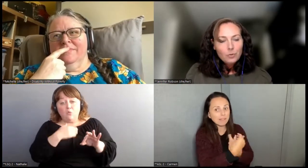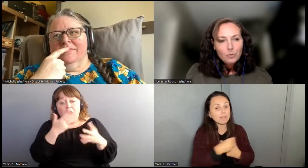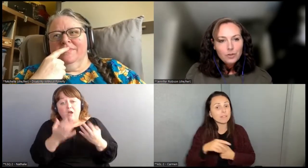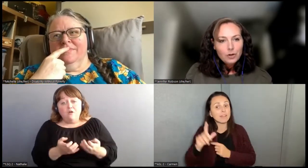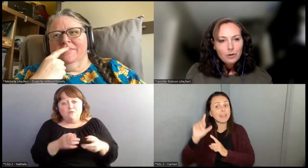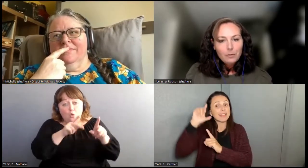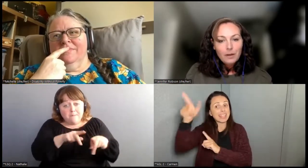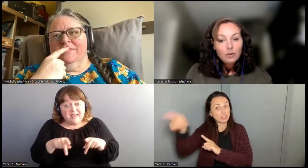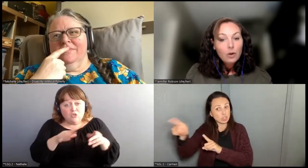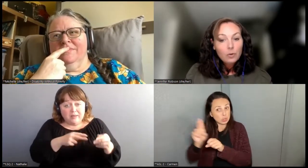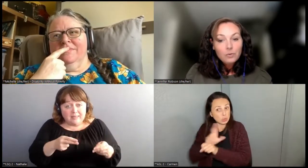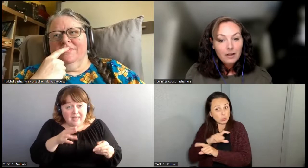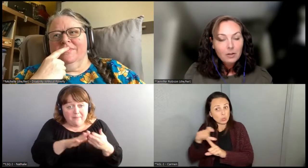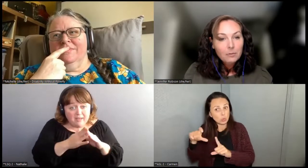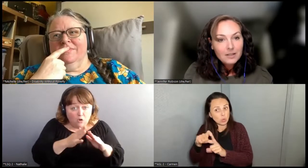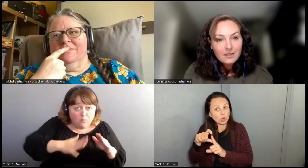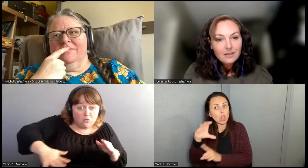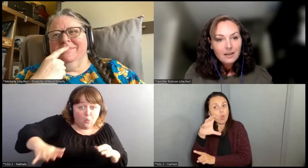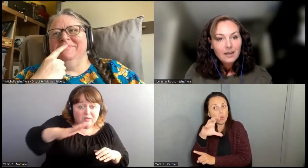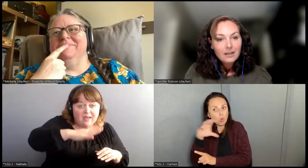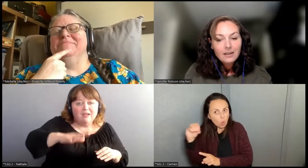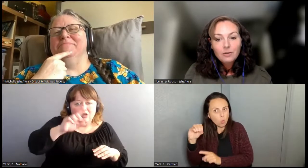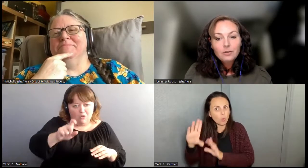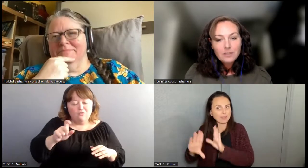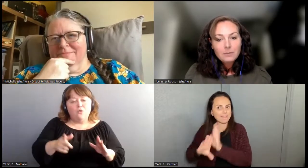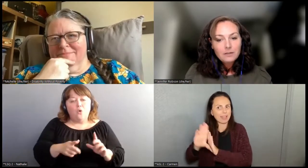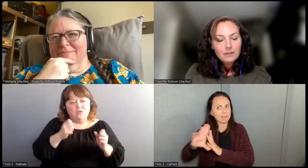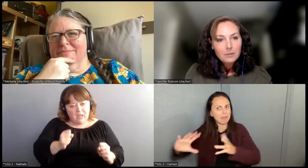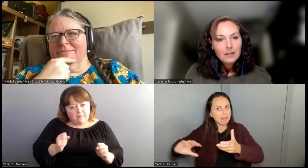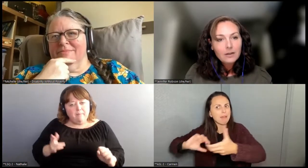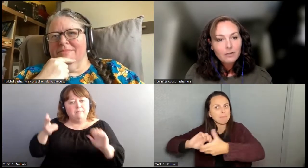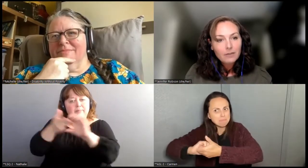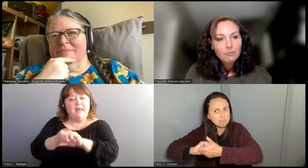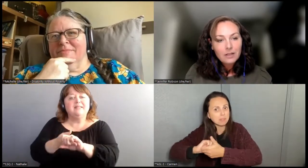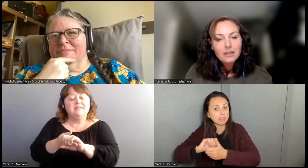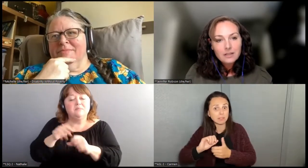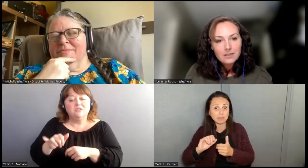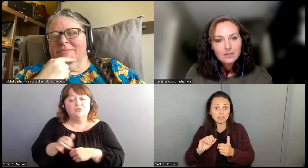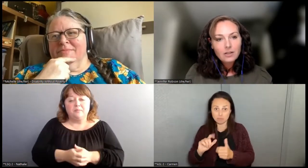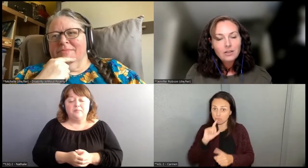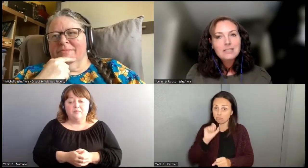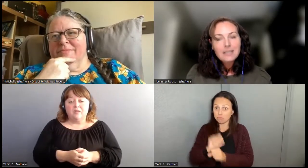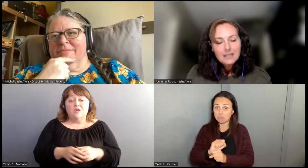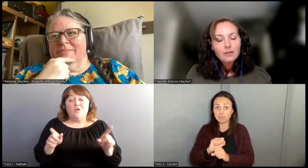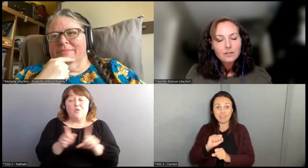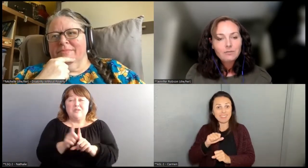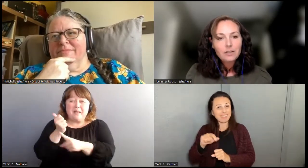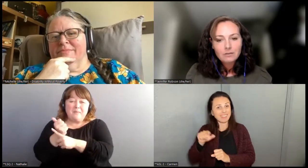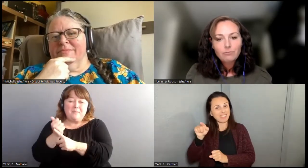THE TERM, CO-DEVELOPMENT. YOU KNOW, LET'S BE CLEAR, REALLY, THIS -- THE DETAILS OF THIS